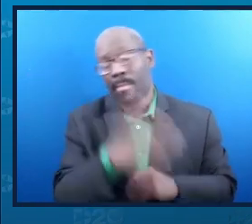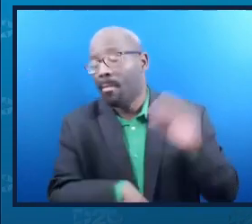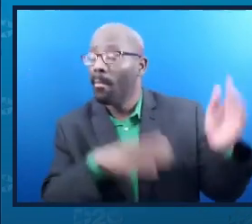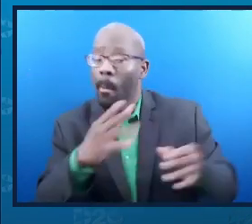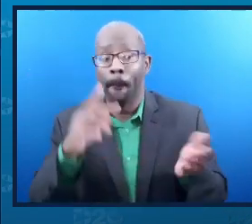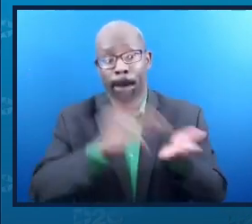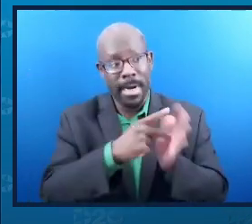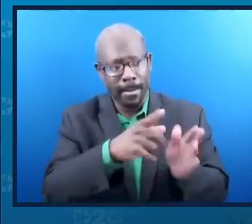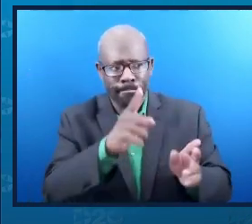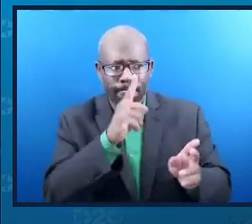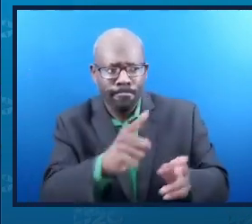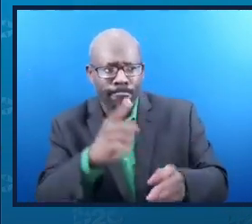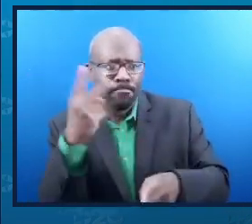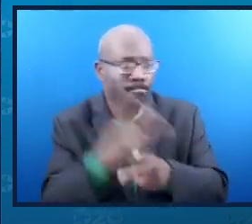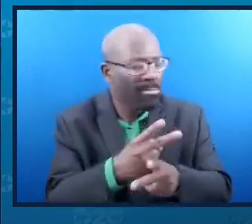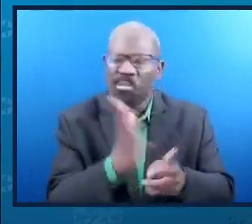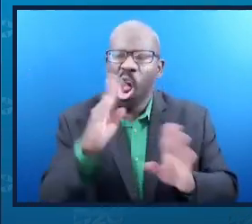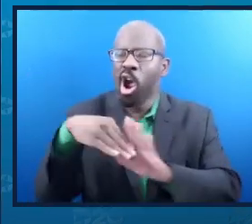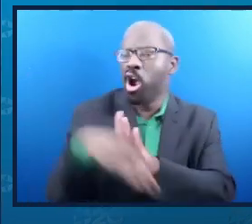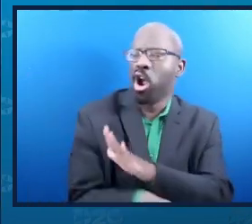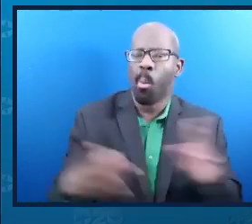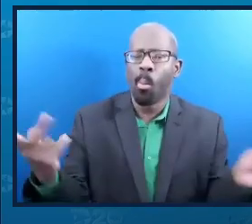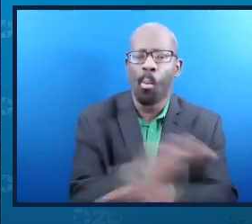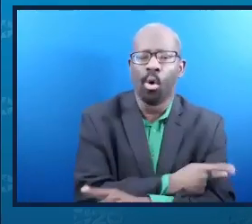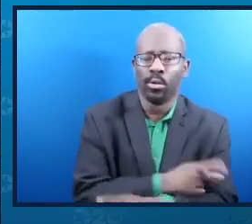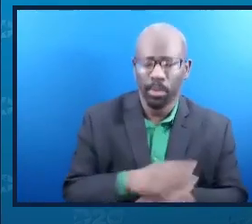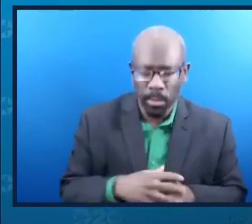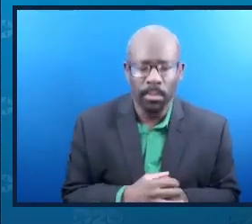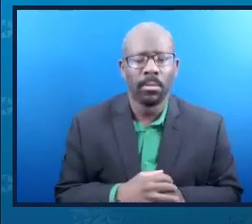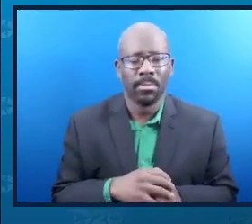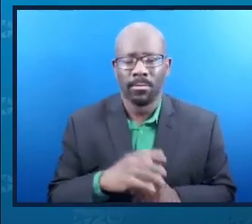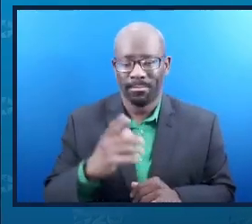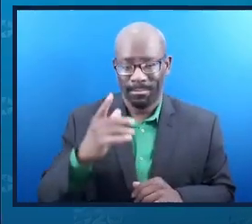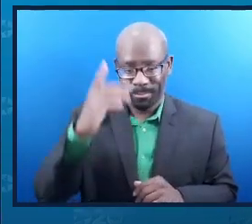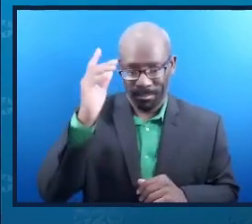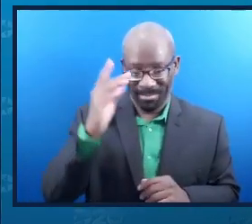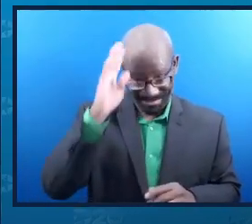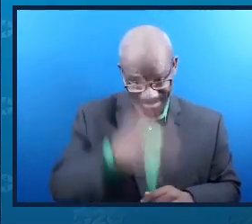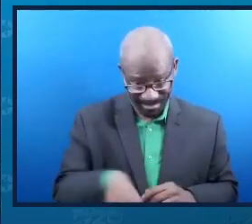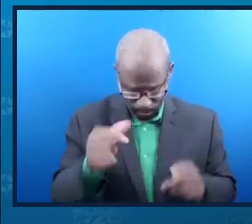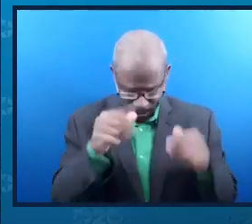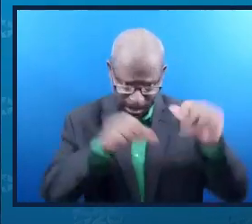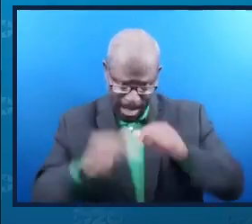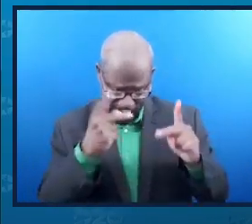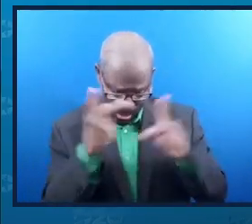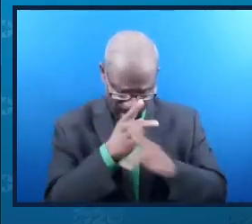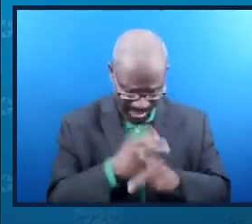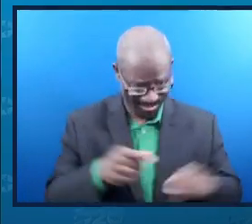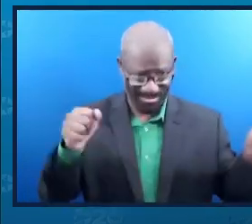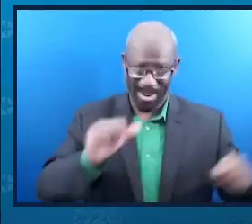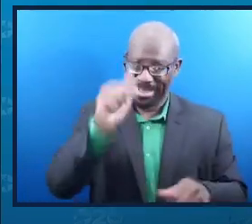WE HAVE A DECADE BEFORE IT IS TOO LATE.